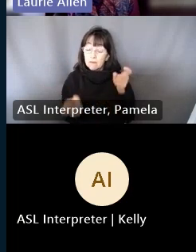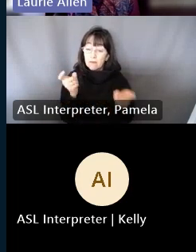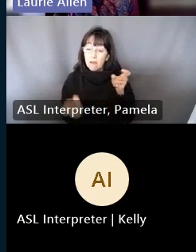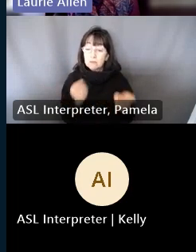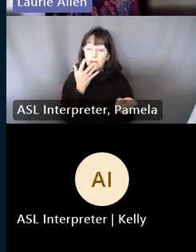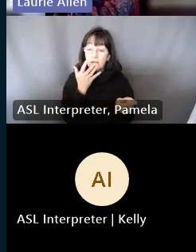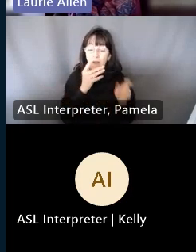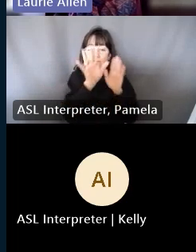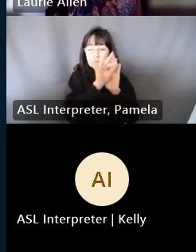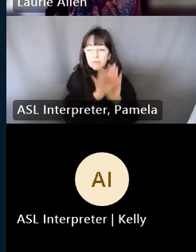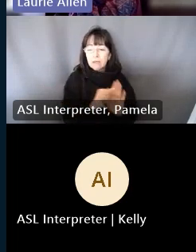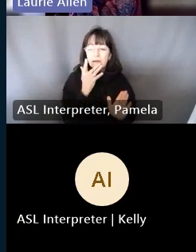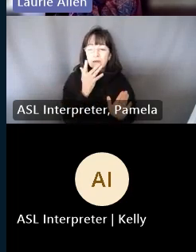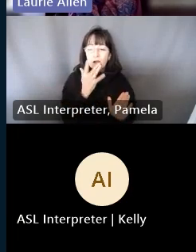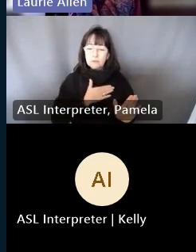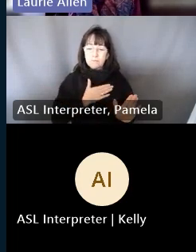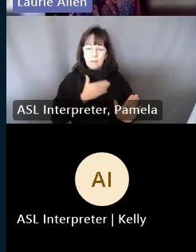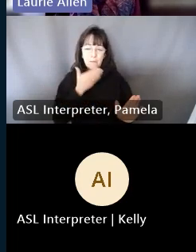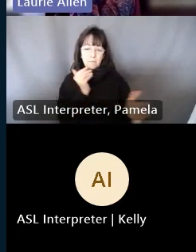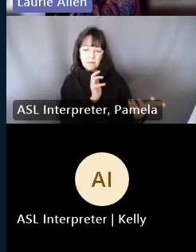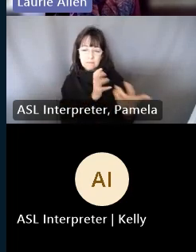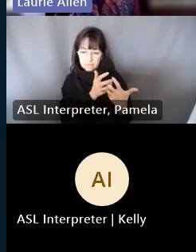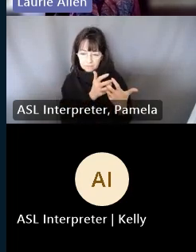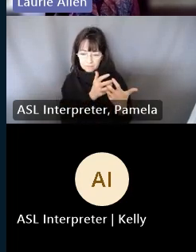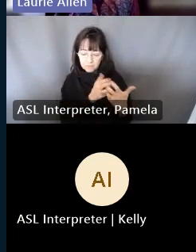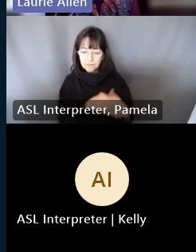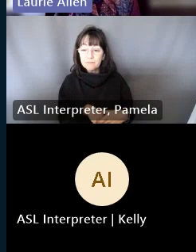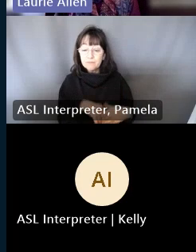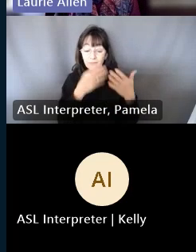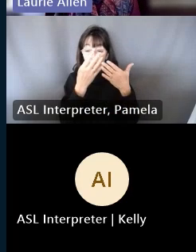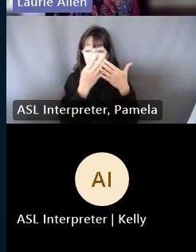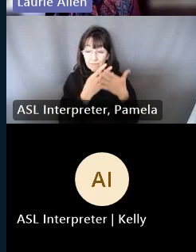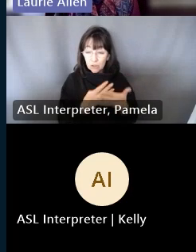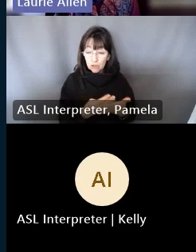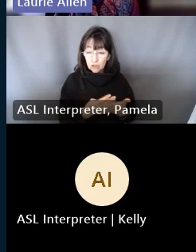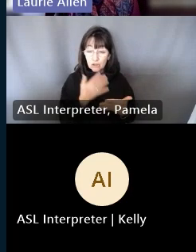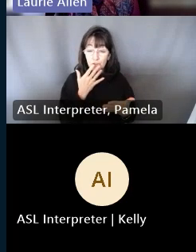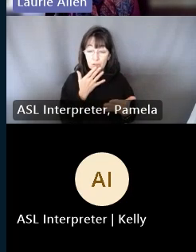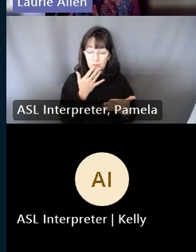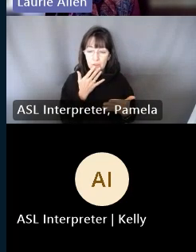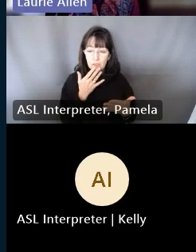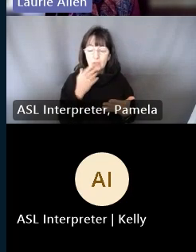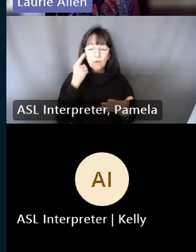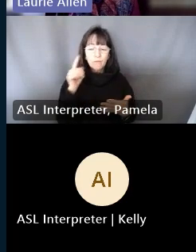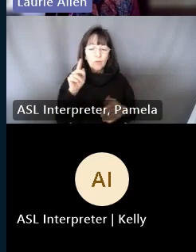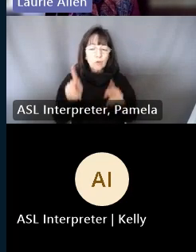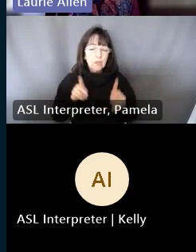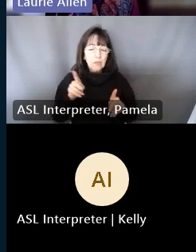for me. Color Filters is another really great tool. It was built for people who are colorblind.